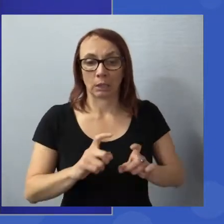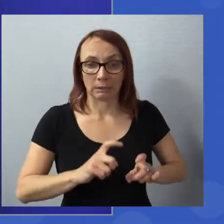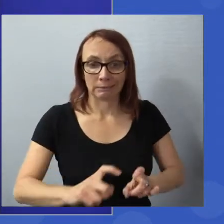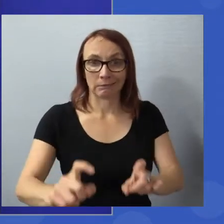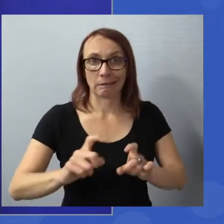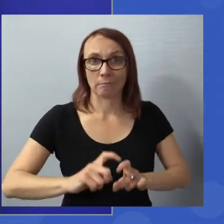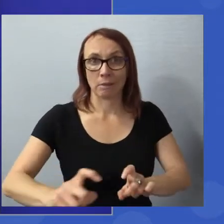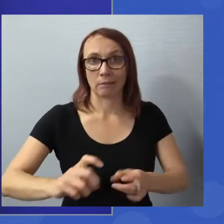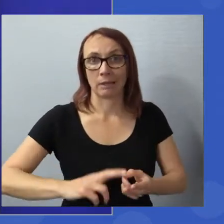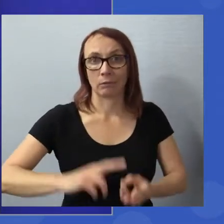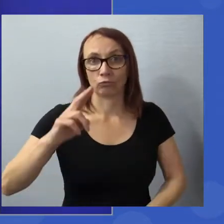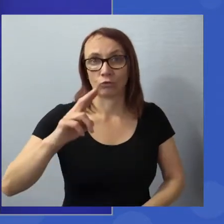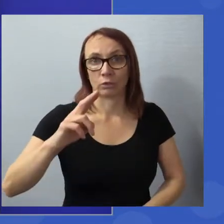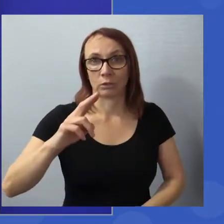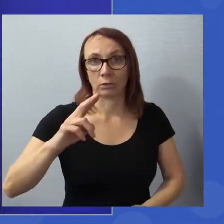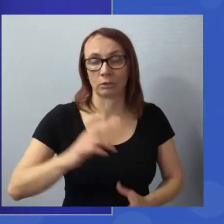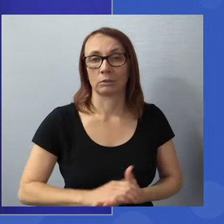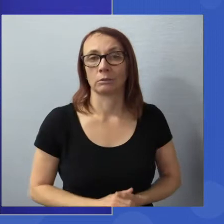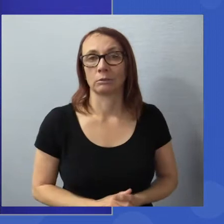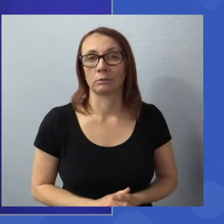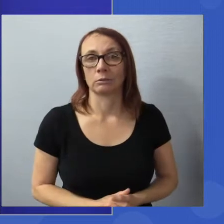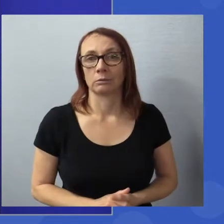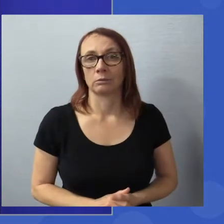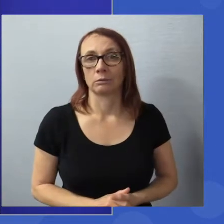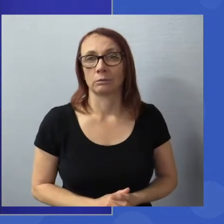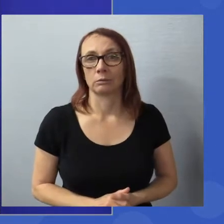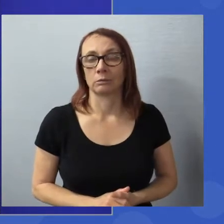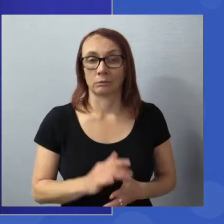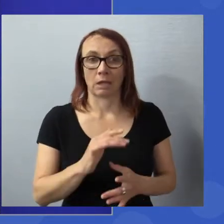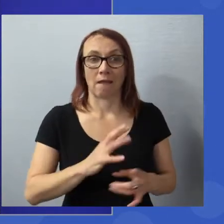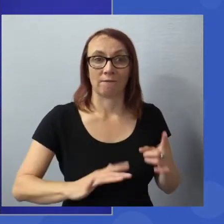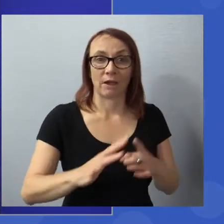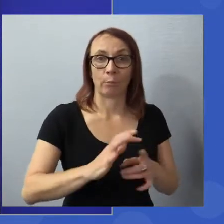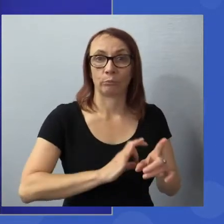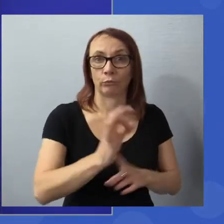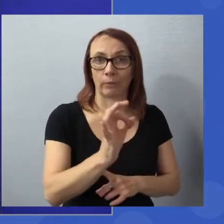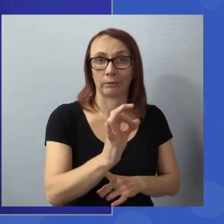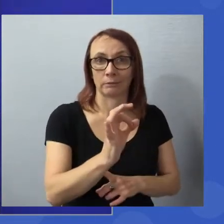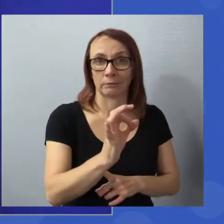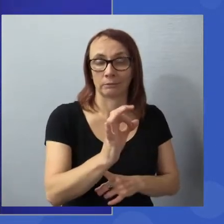with us method there will be environmental improvements and of course